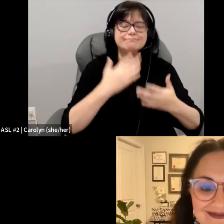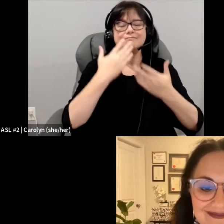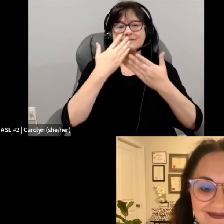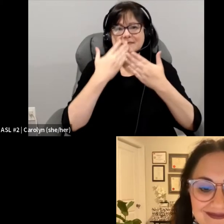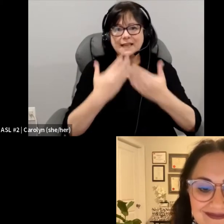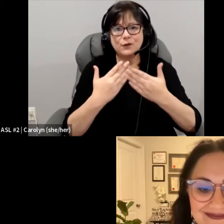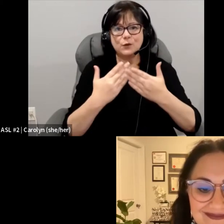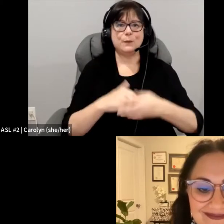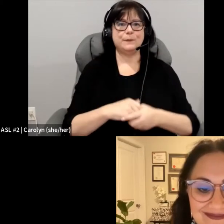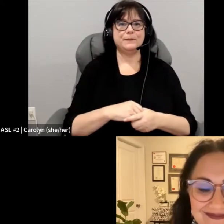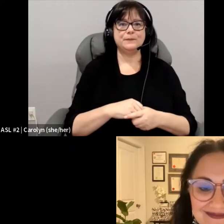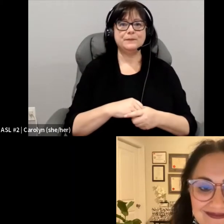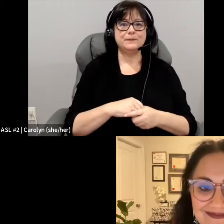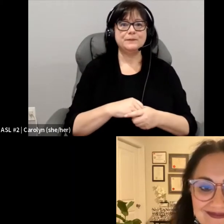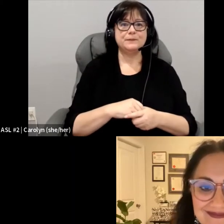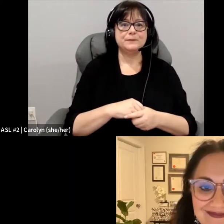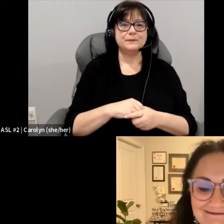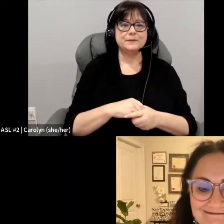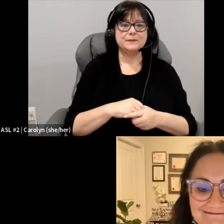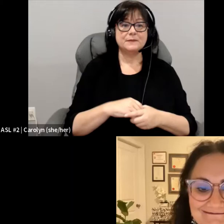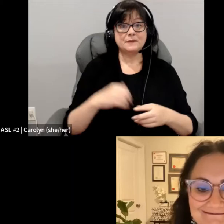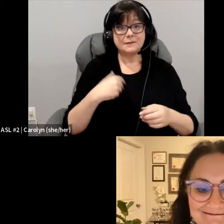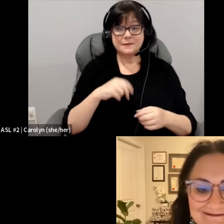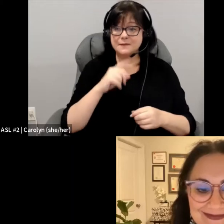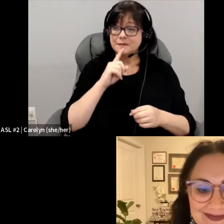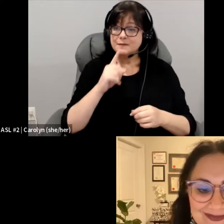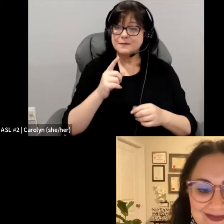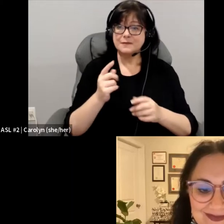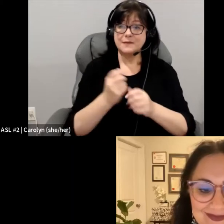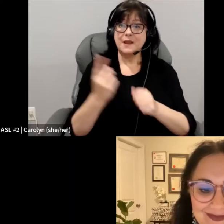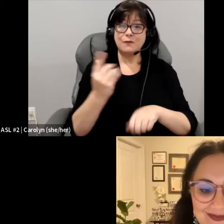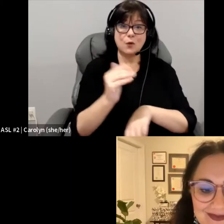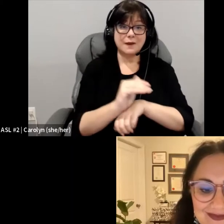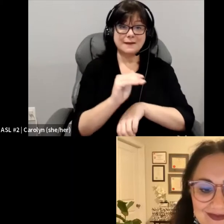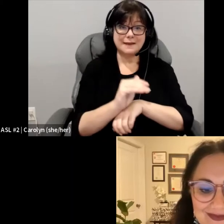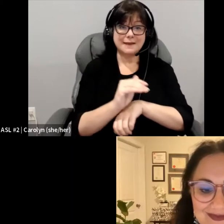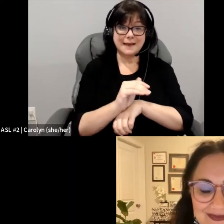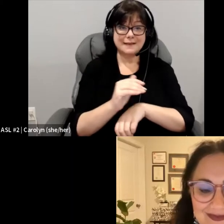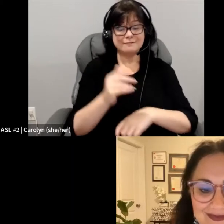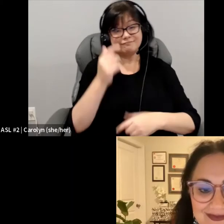I'M SURE EVERYONE JOINING US THIS EVENING IS VERY GRATEFUL.